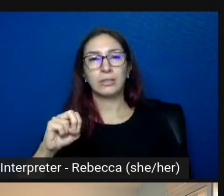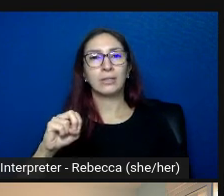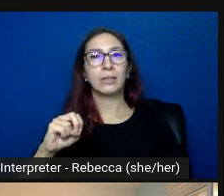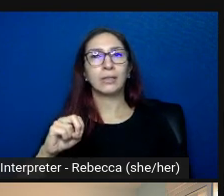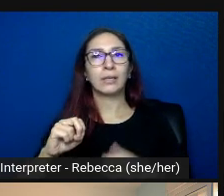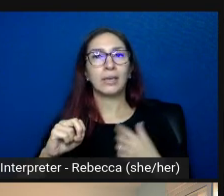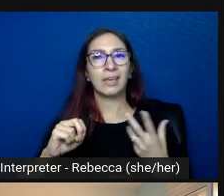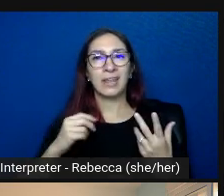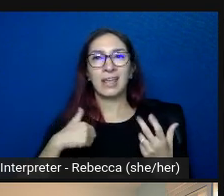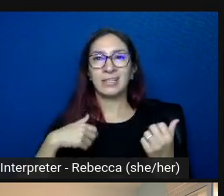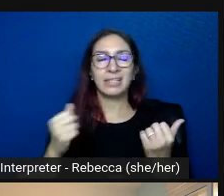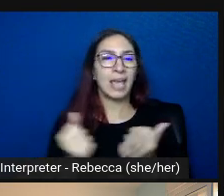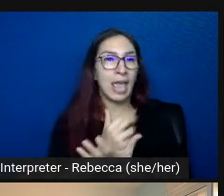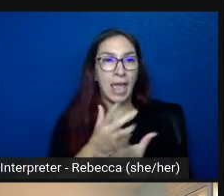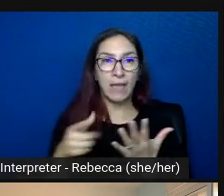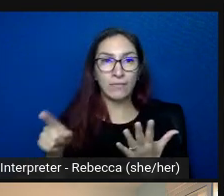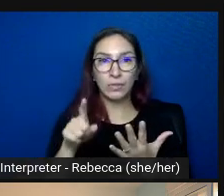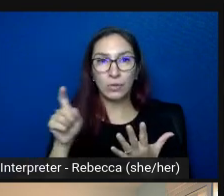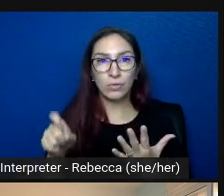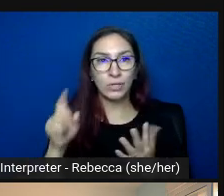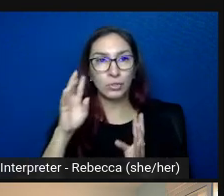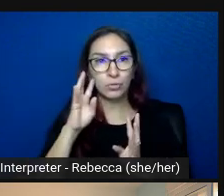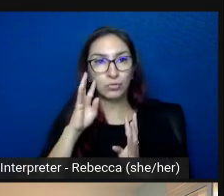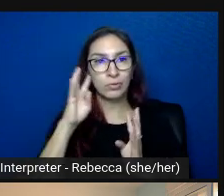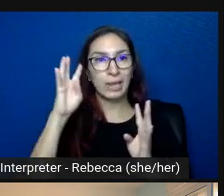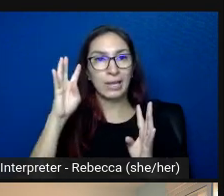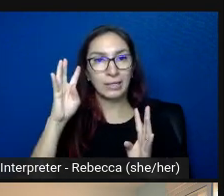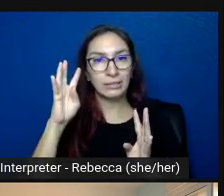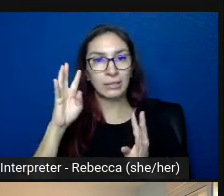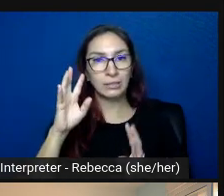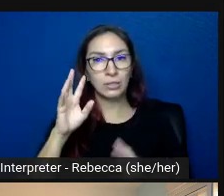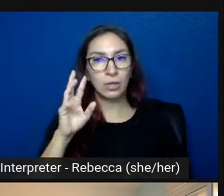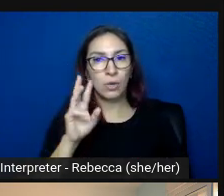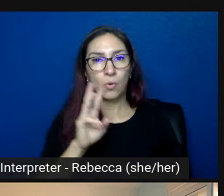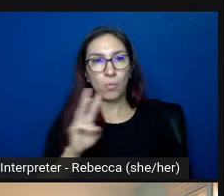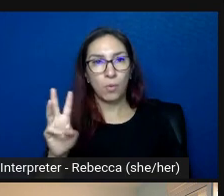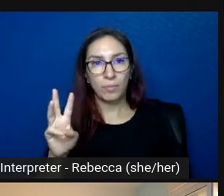to create a website, a corporate website